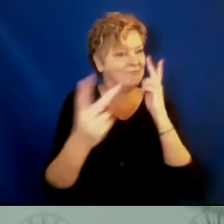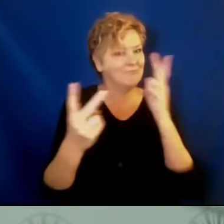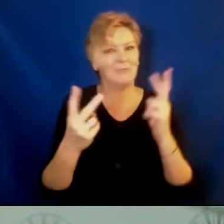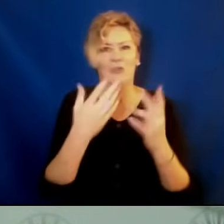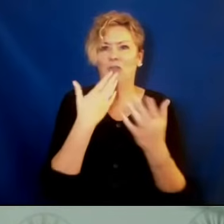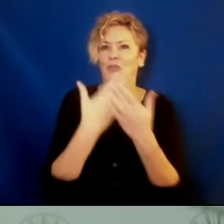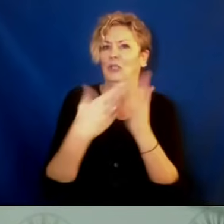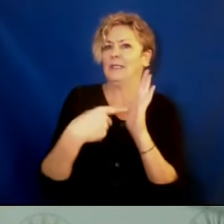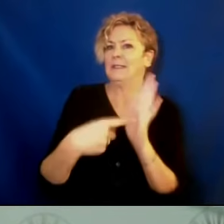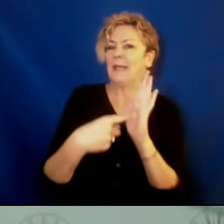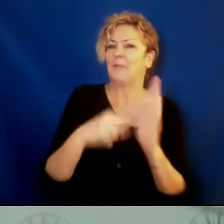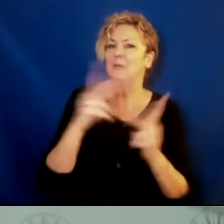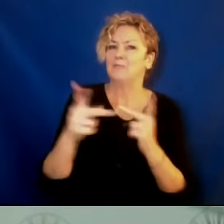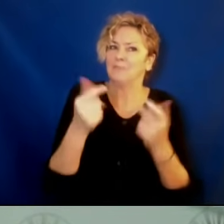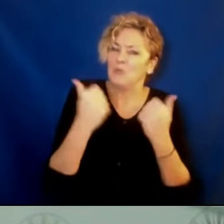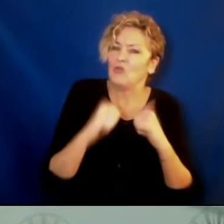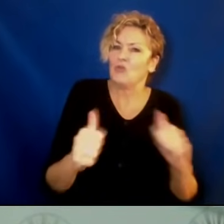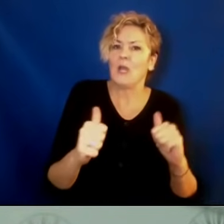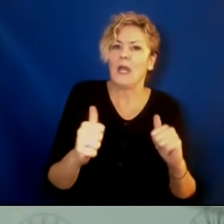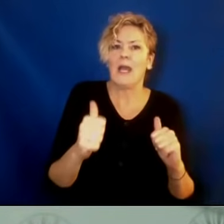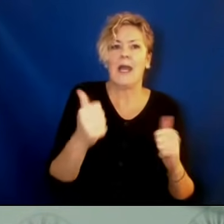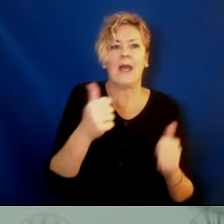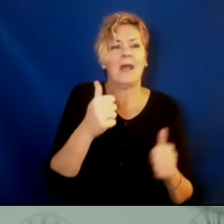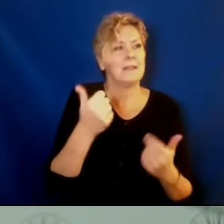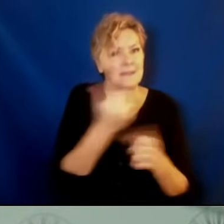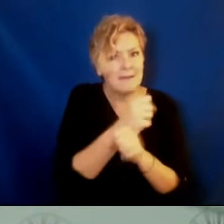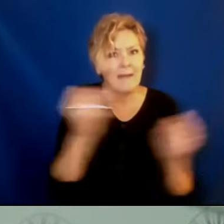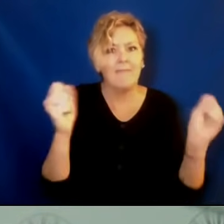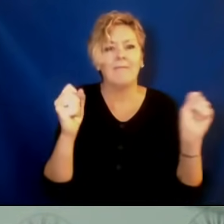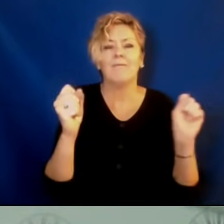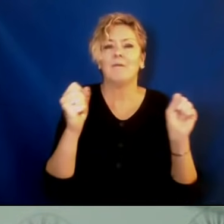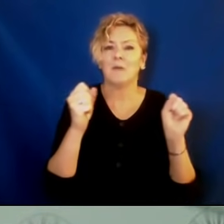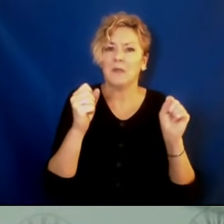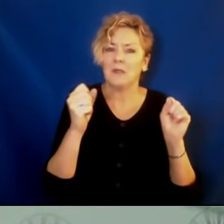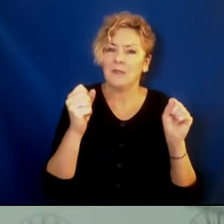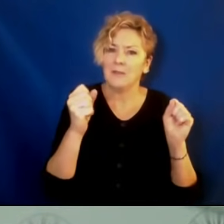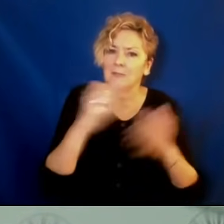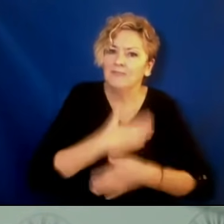are risk and that has been a significant cost of new cases in recent weeks.